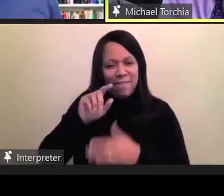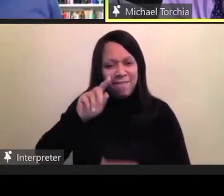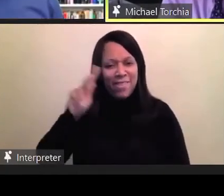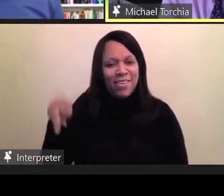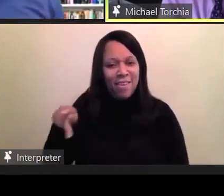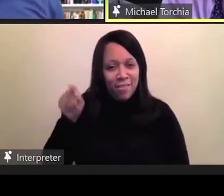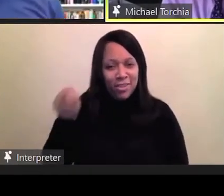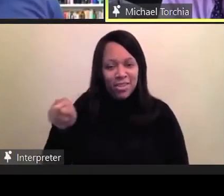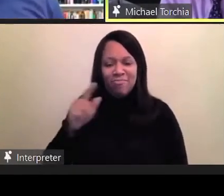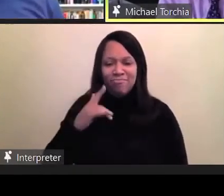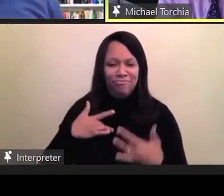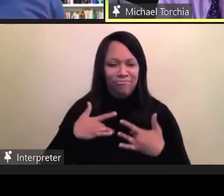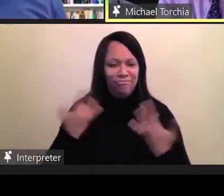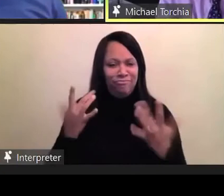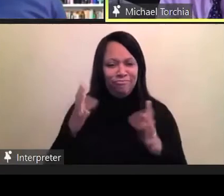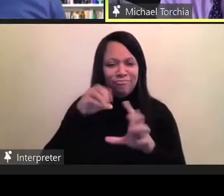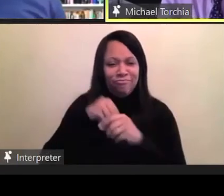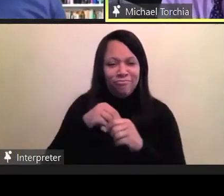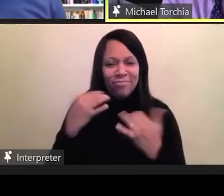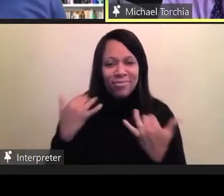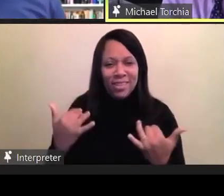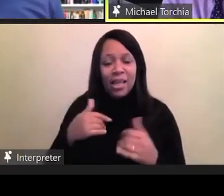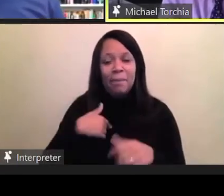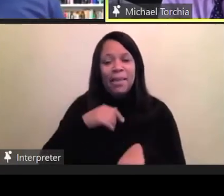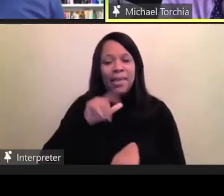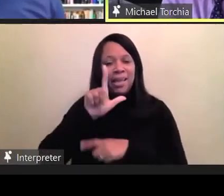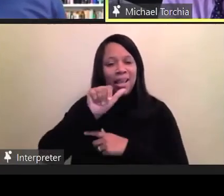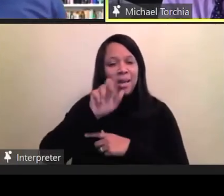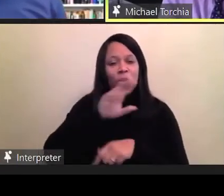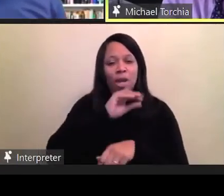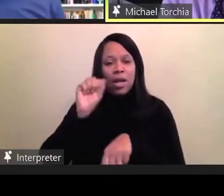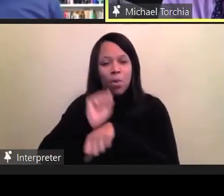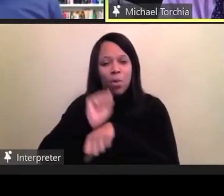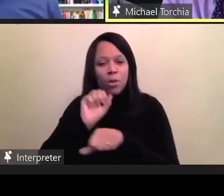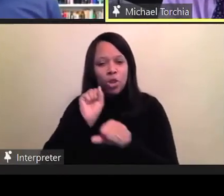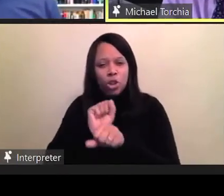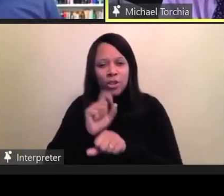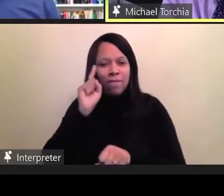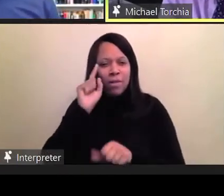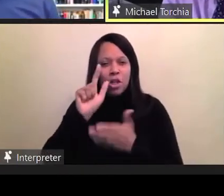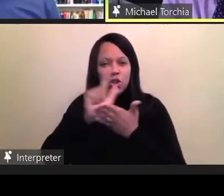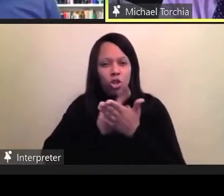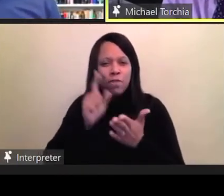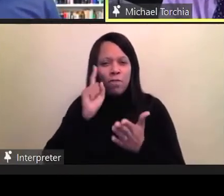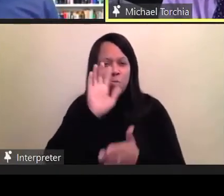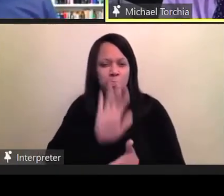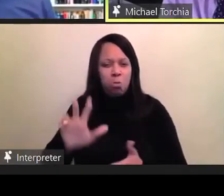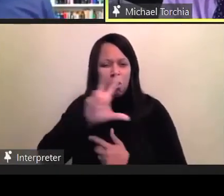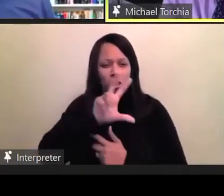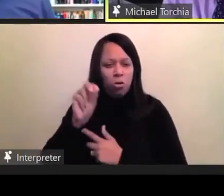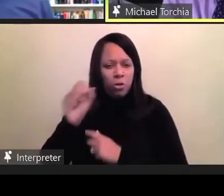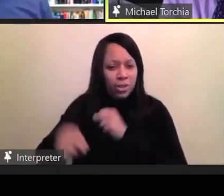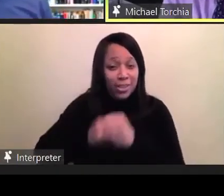Happy to be here today. I've been a labor and employment attorney for nearly 30 years and very familiar with some of the topics